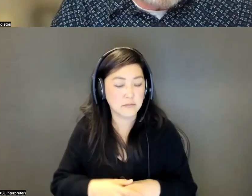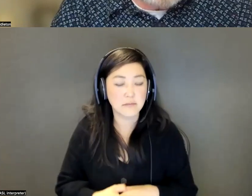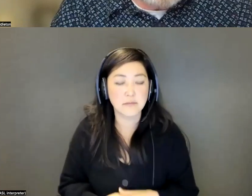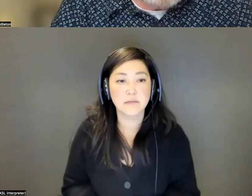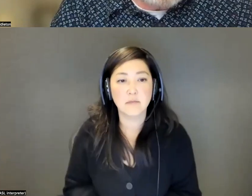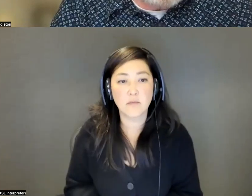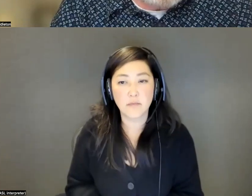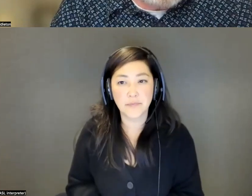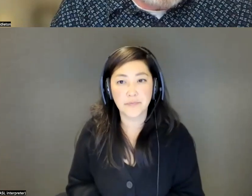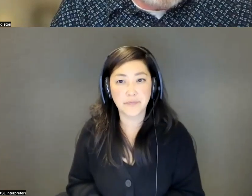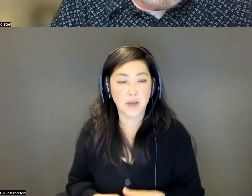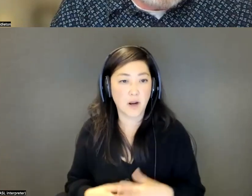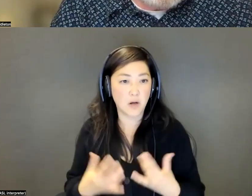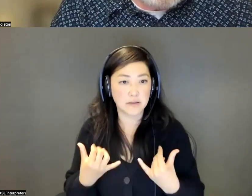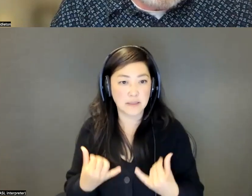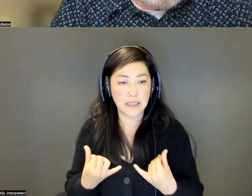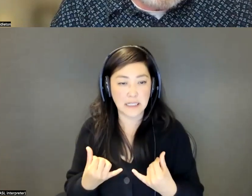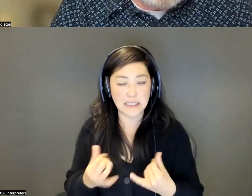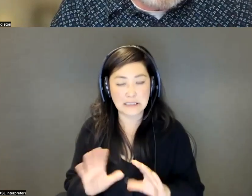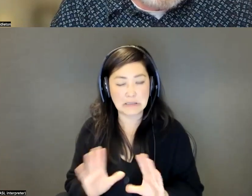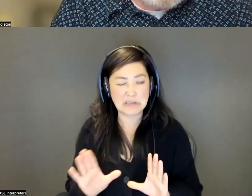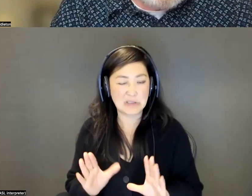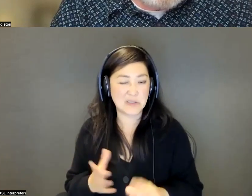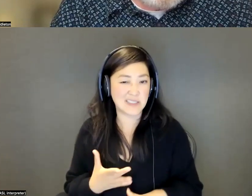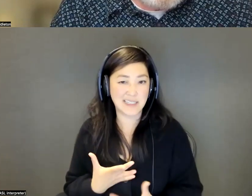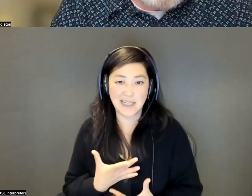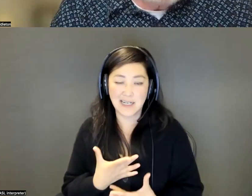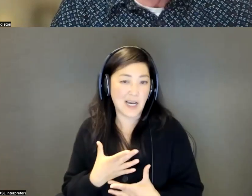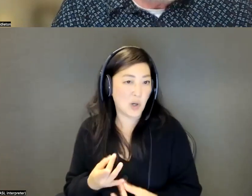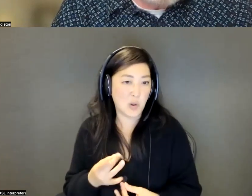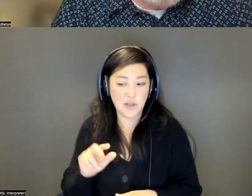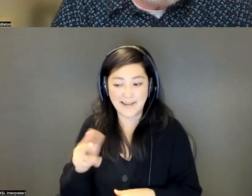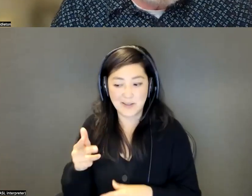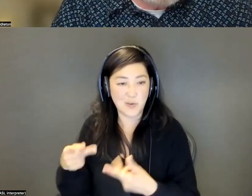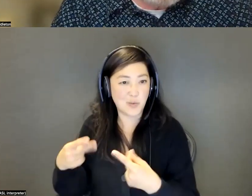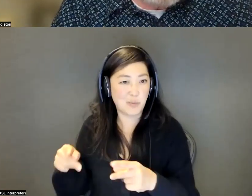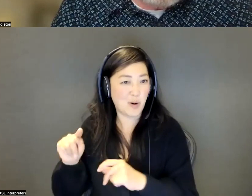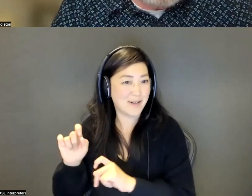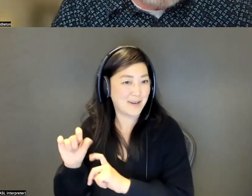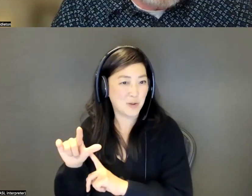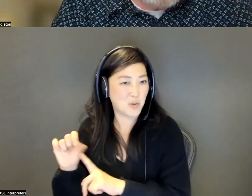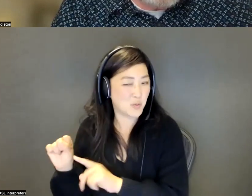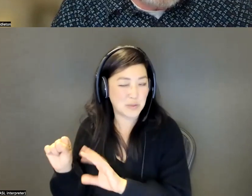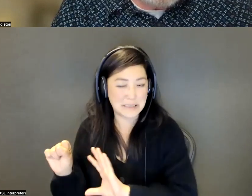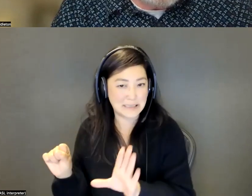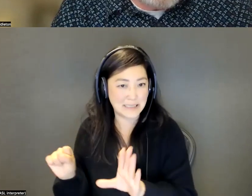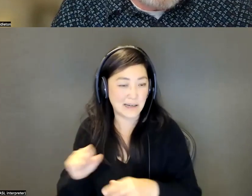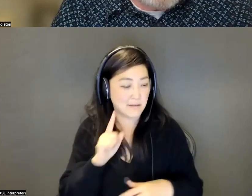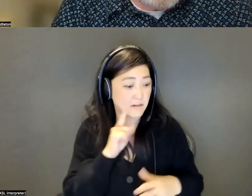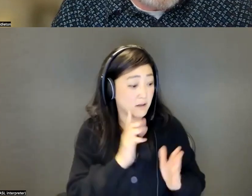I'm very distrustful of third-party tools because I like to think book selling is different often,